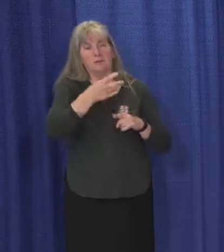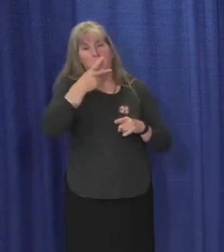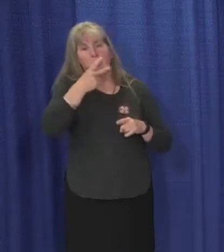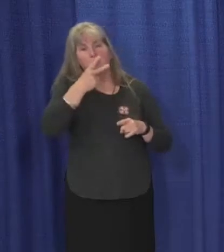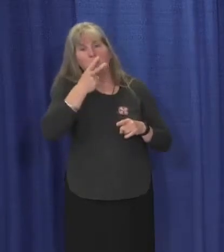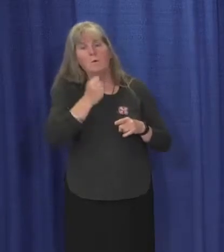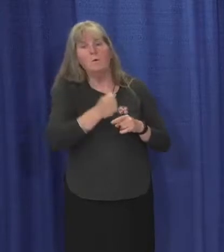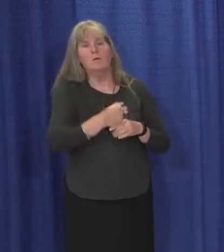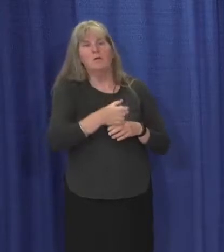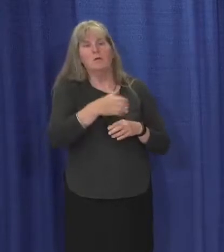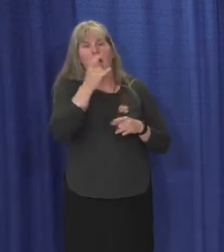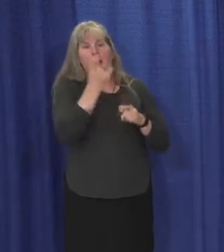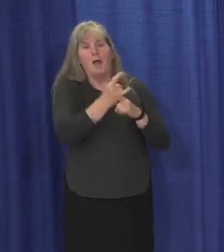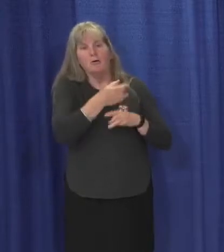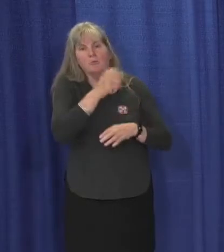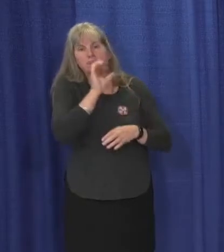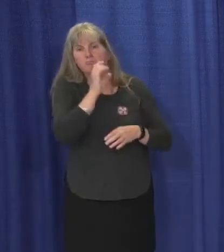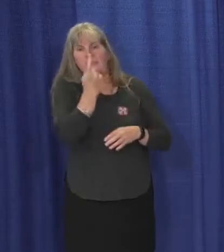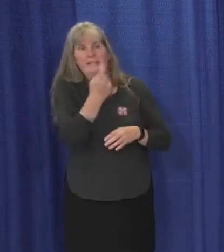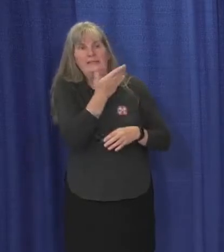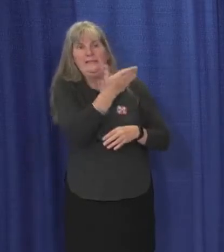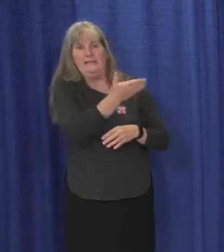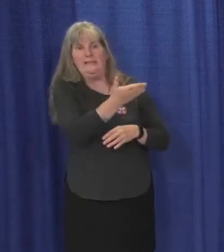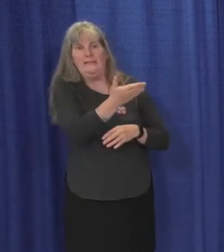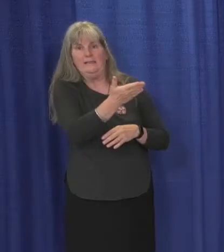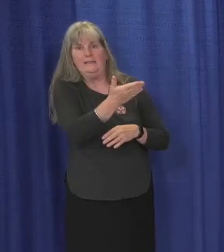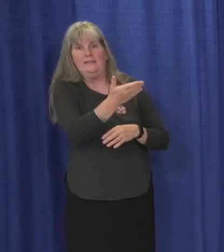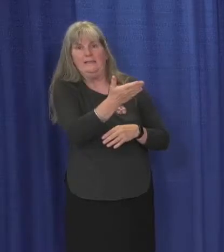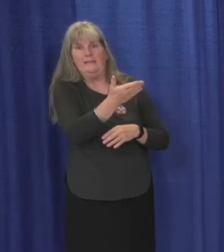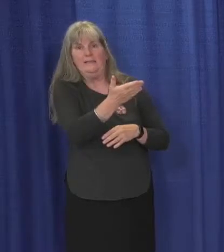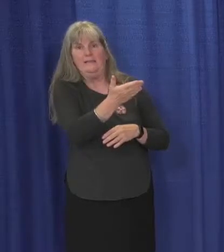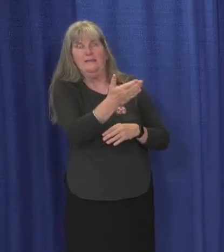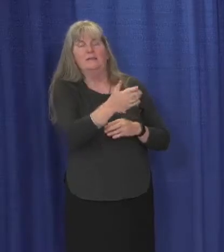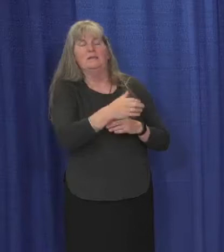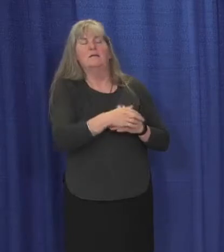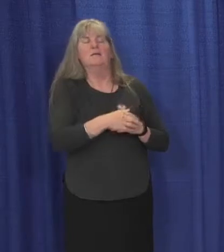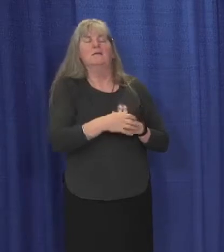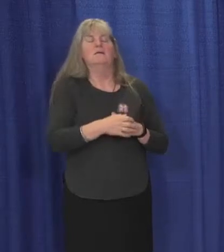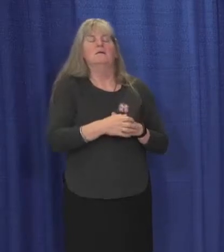cigarette. Or a drink.